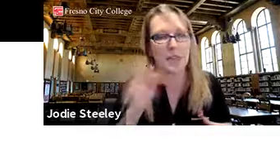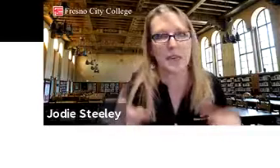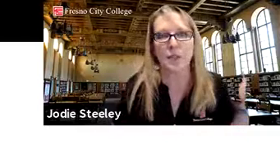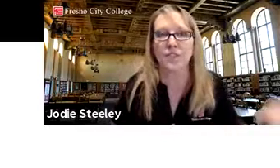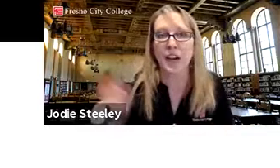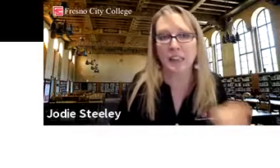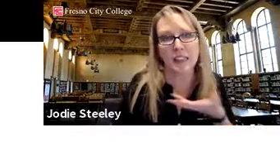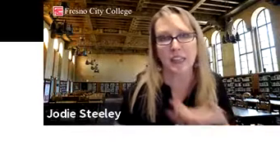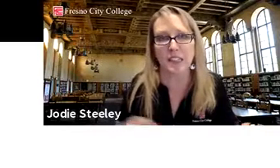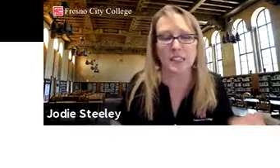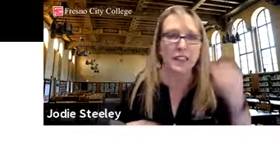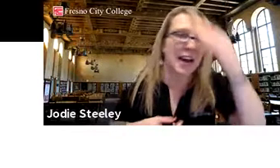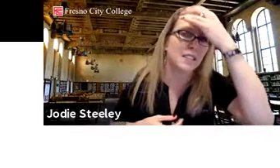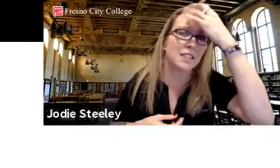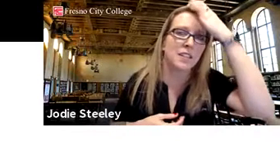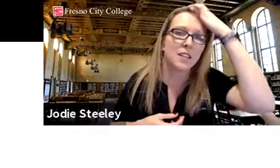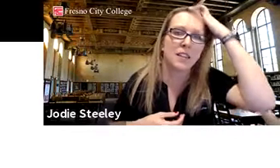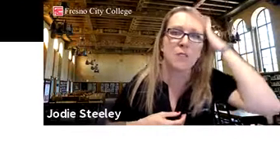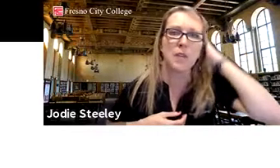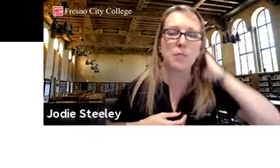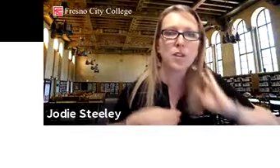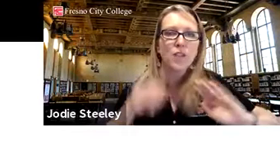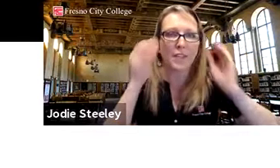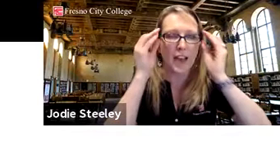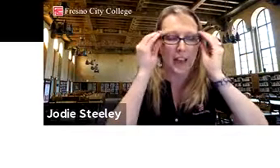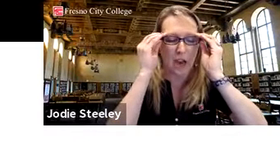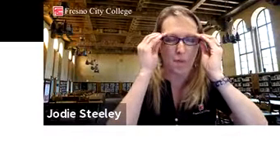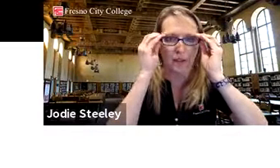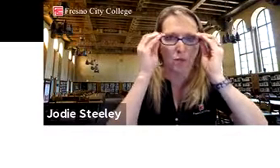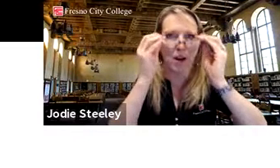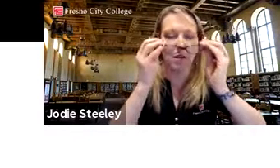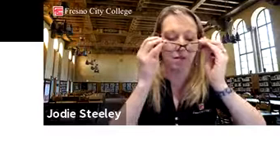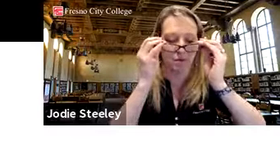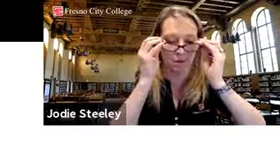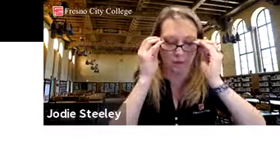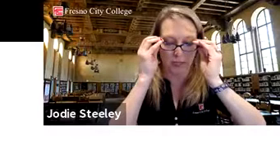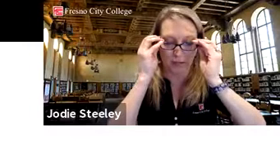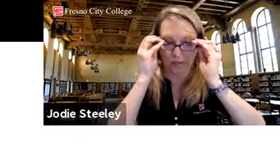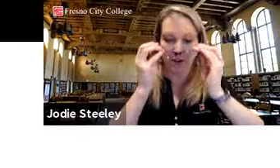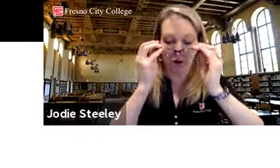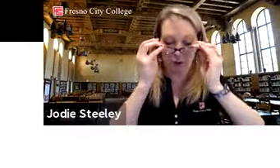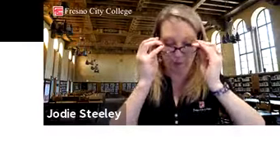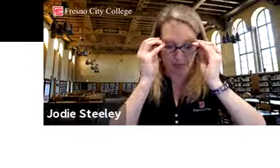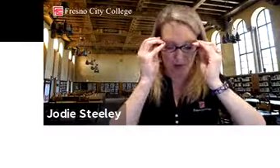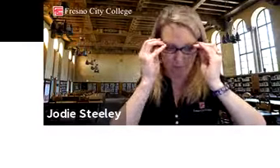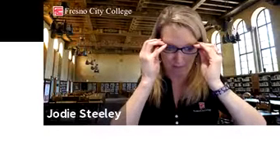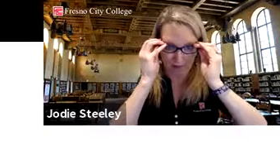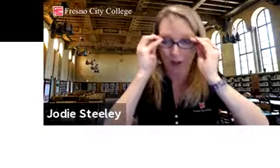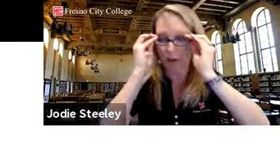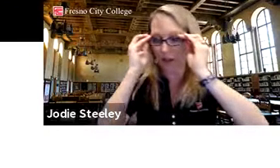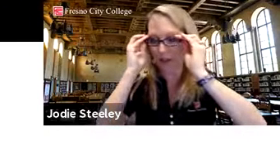being able to find things in the class. And maybe you've had that happen as well. Like if you've gone to our website, I'm sorry, this